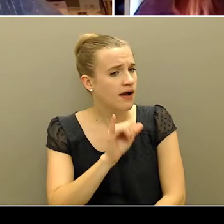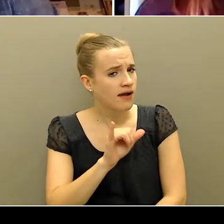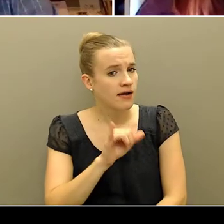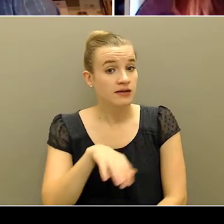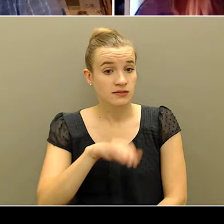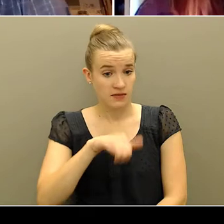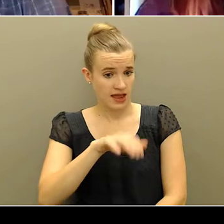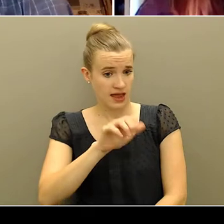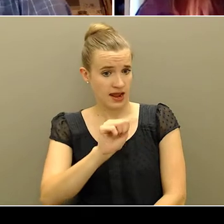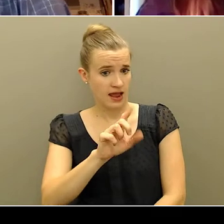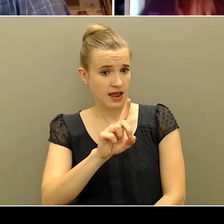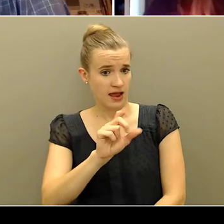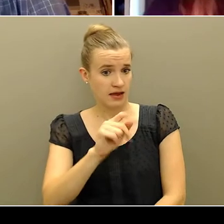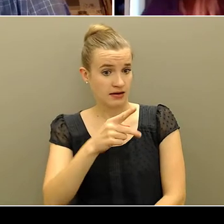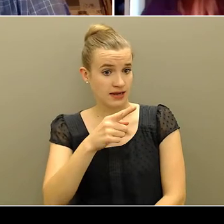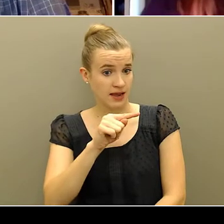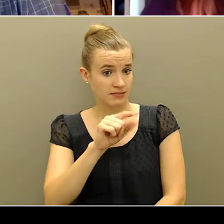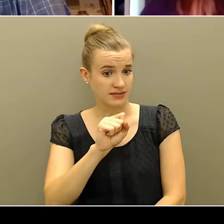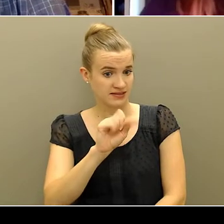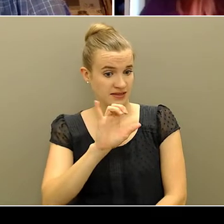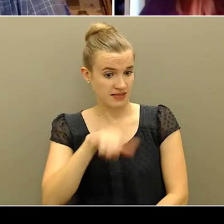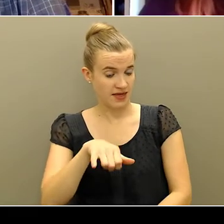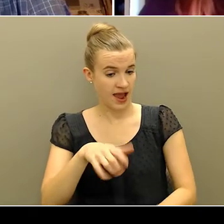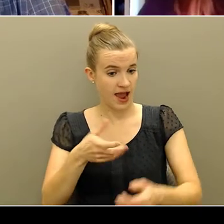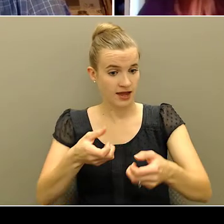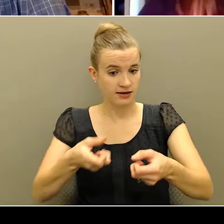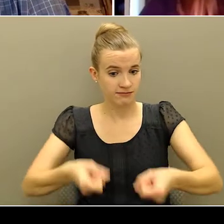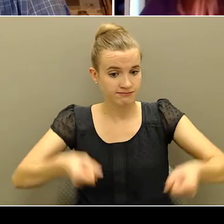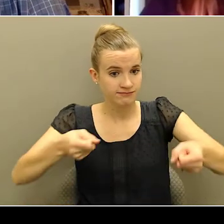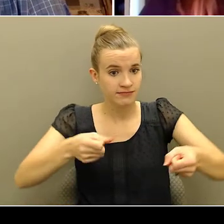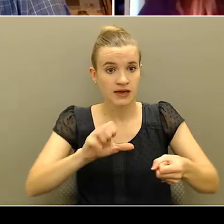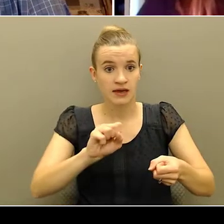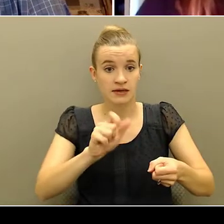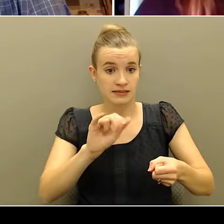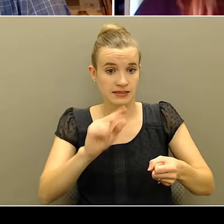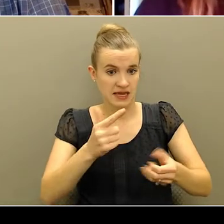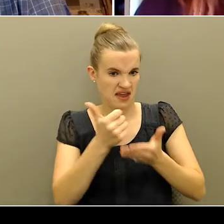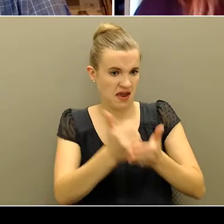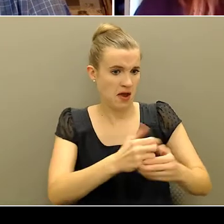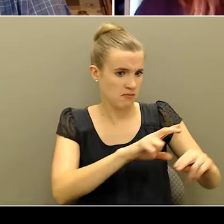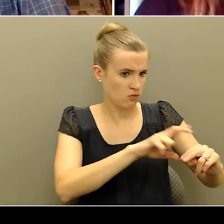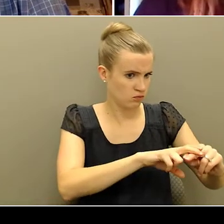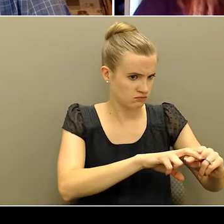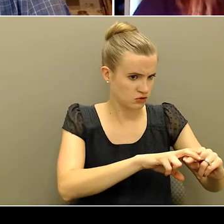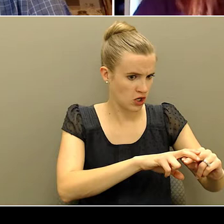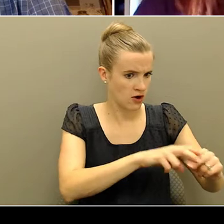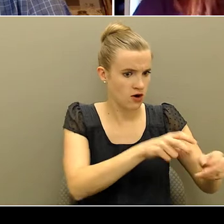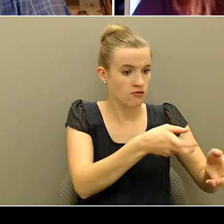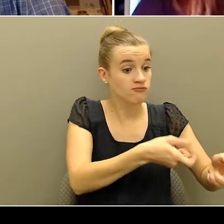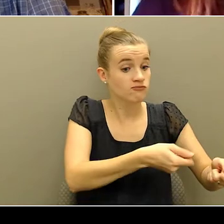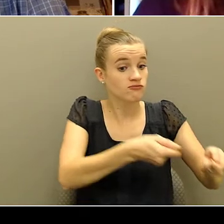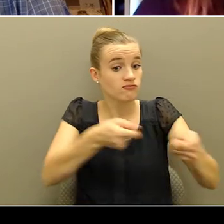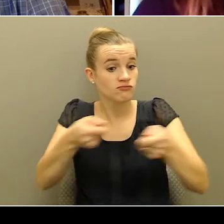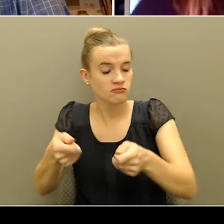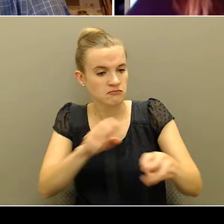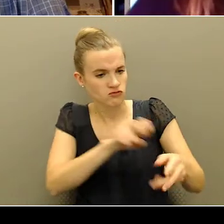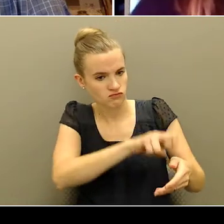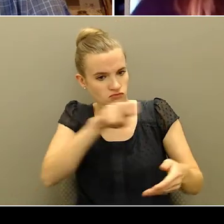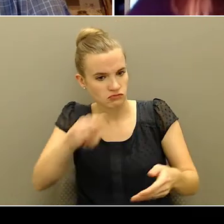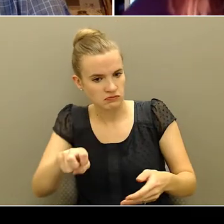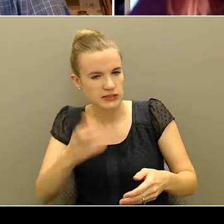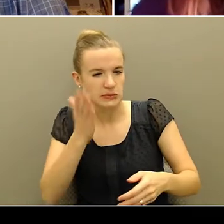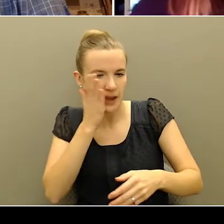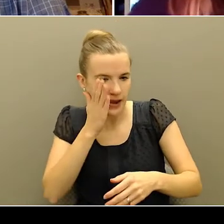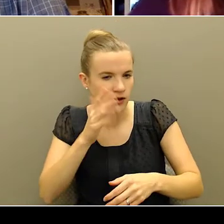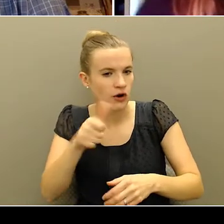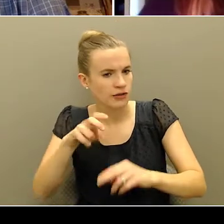Ashley: I have not traveled with one. But as I get older and my shoulders get